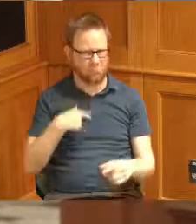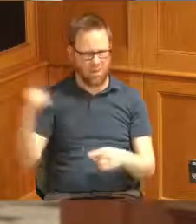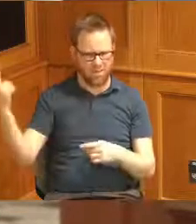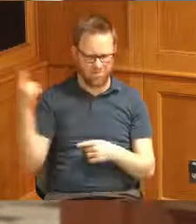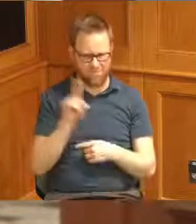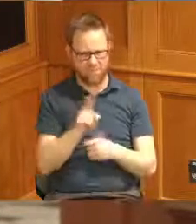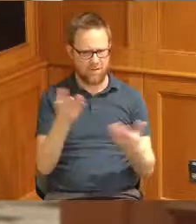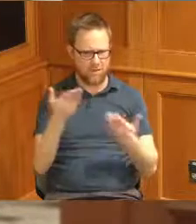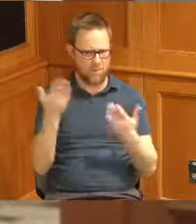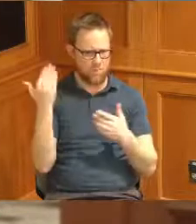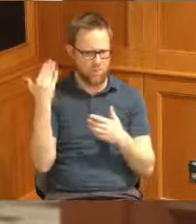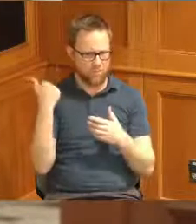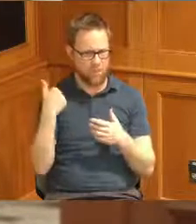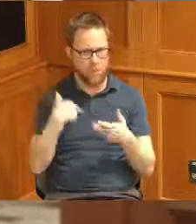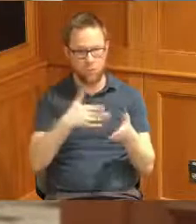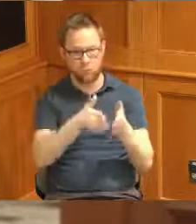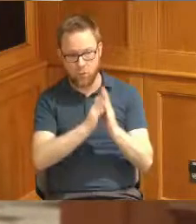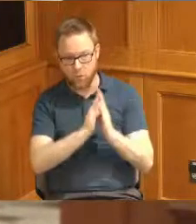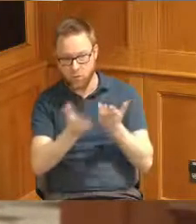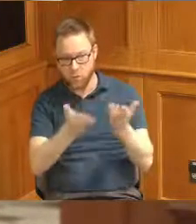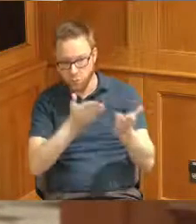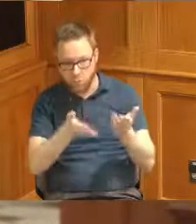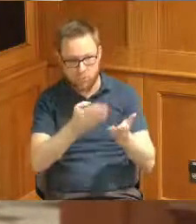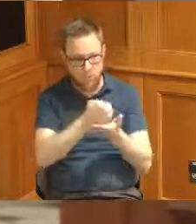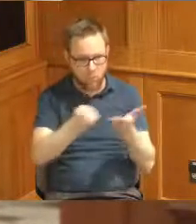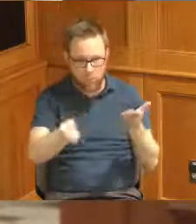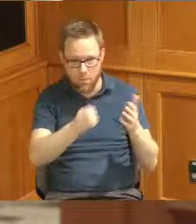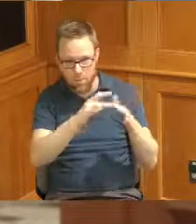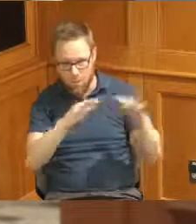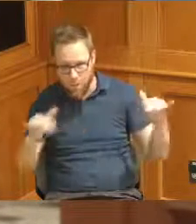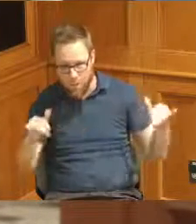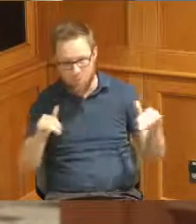of you requesting services or equipment or things because of the nature of our business